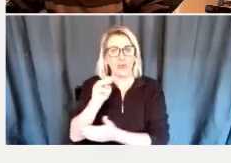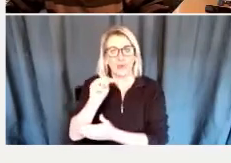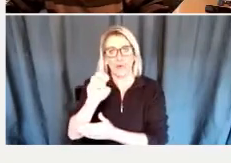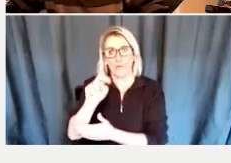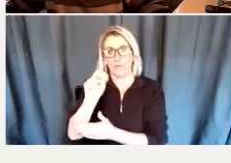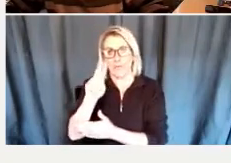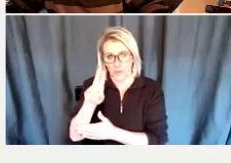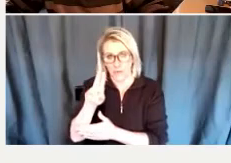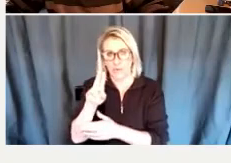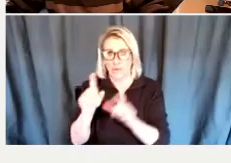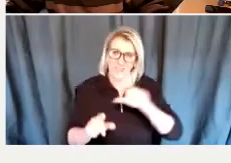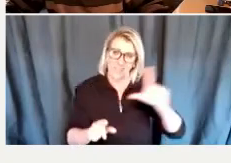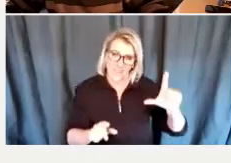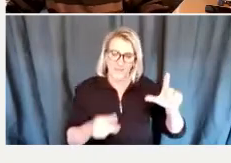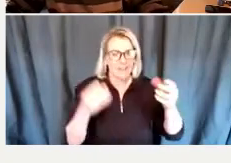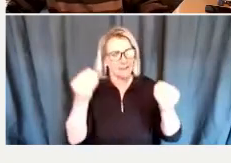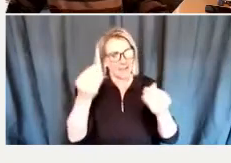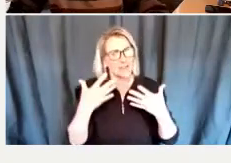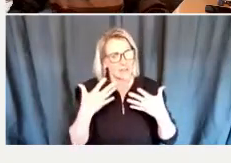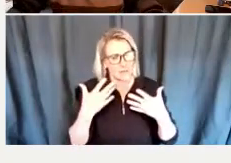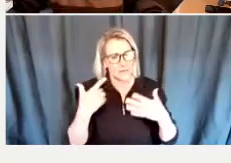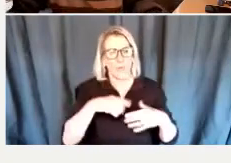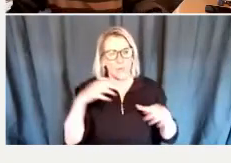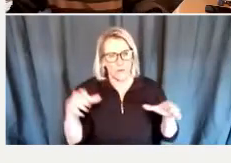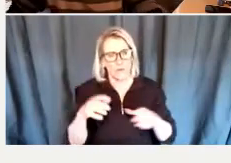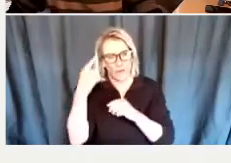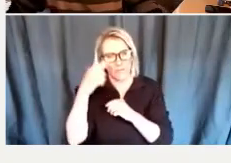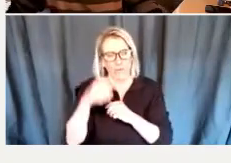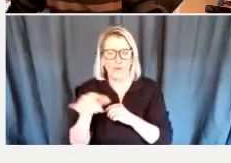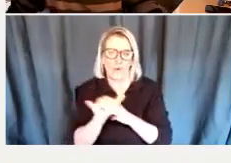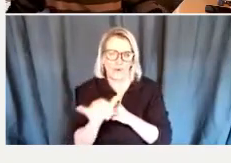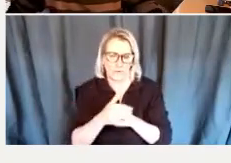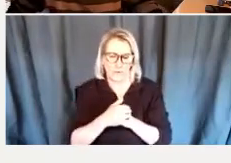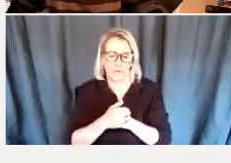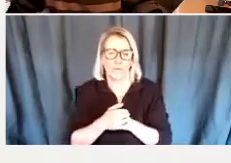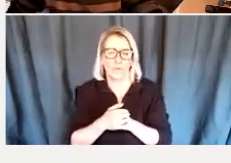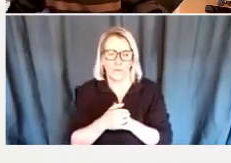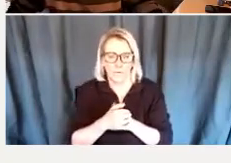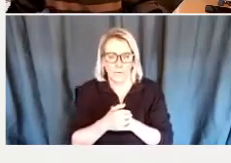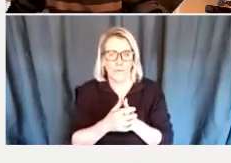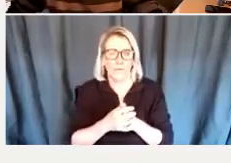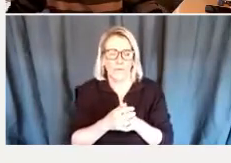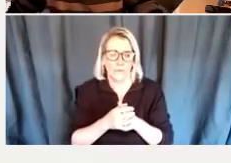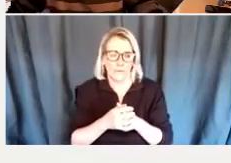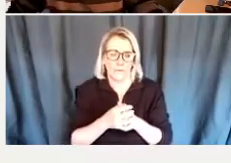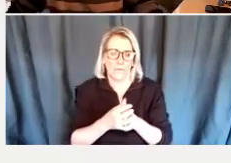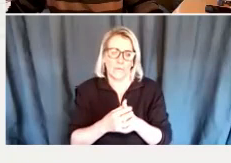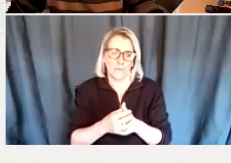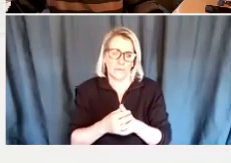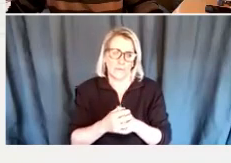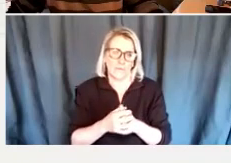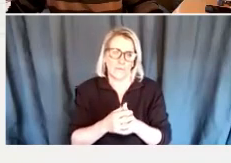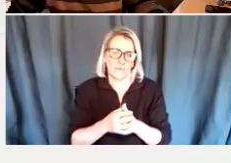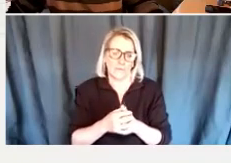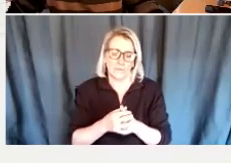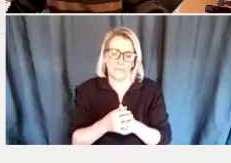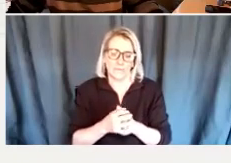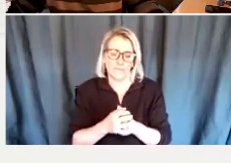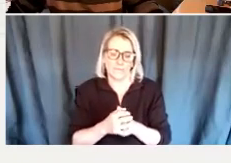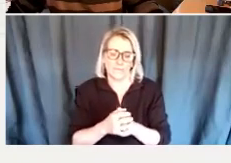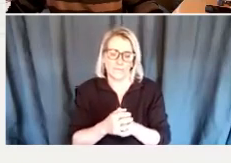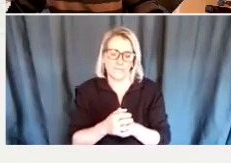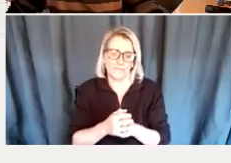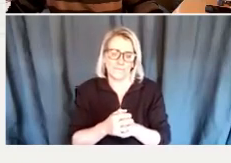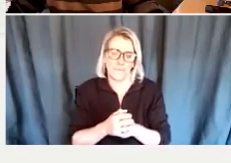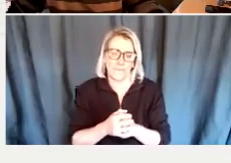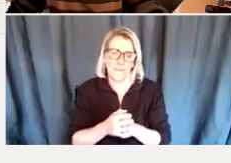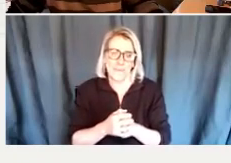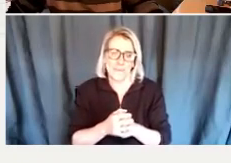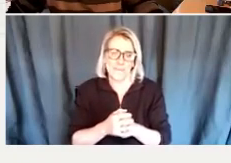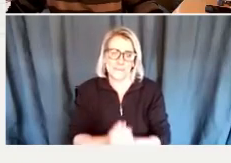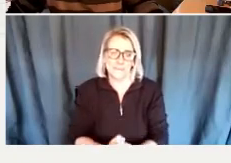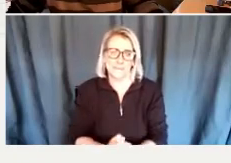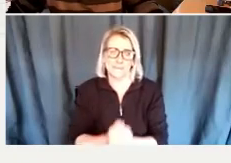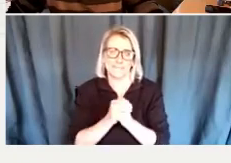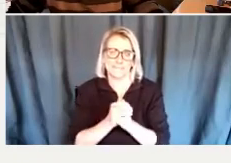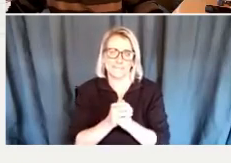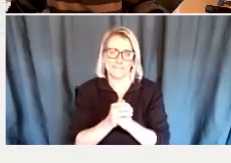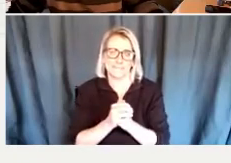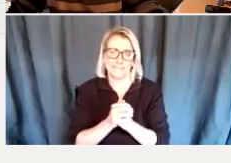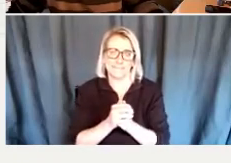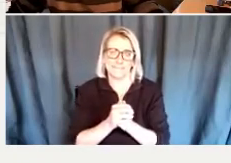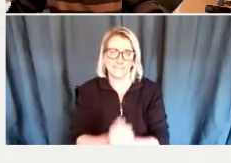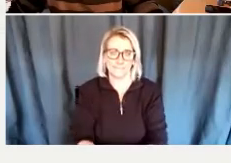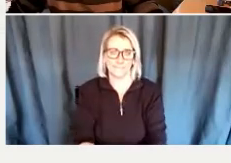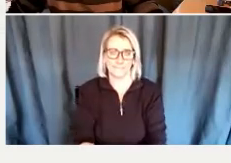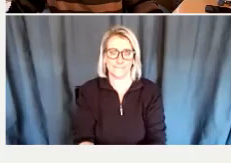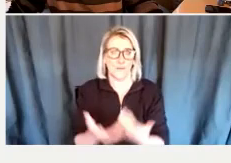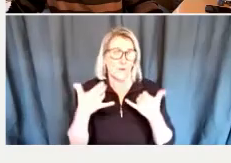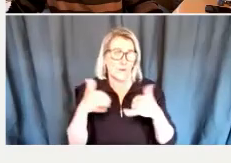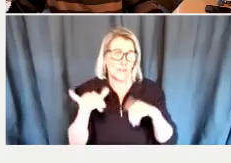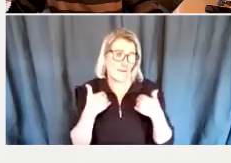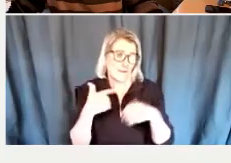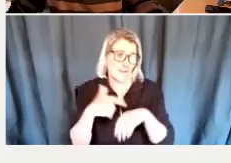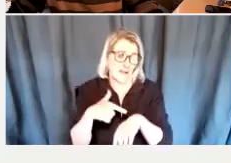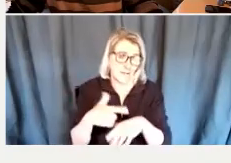please let us know and we will do it for you as well. So we still have time, we can stay